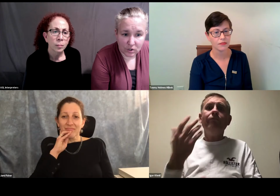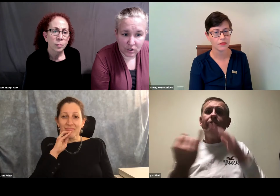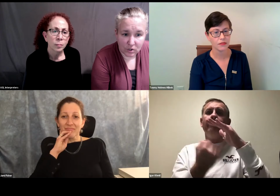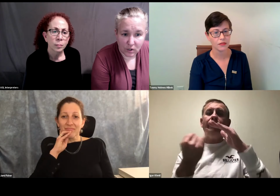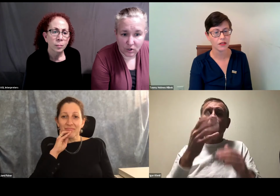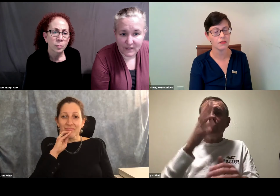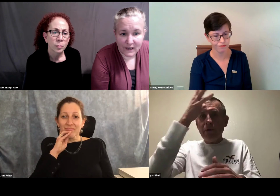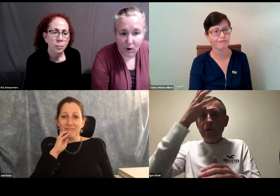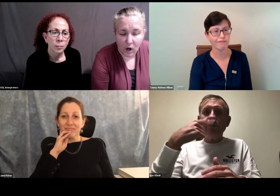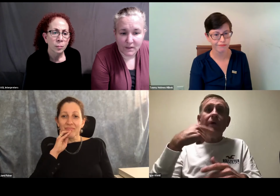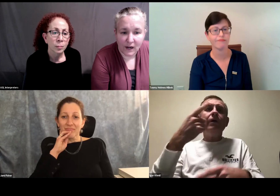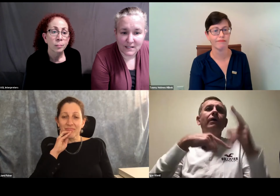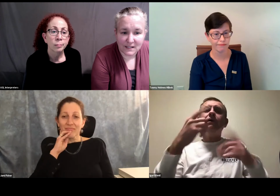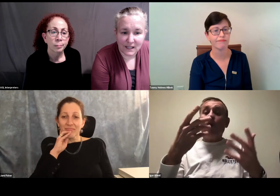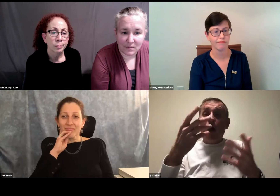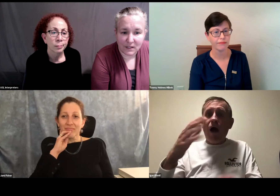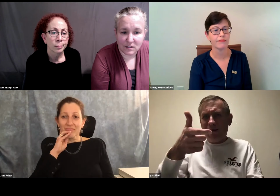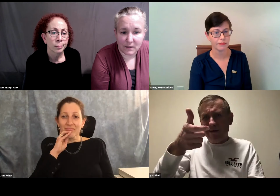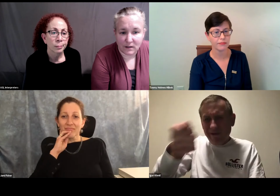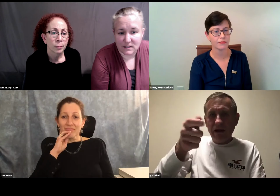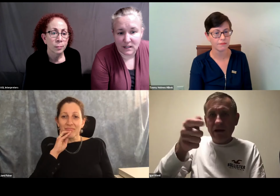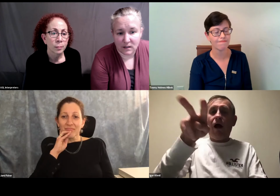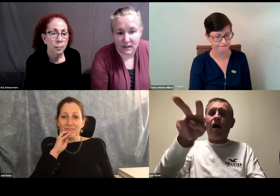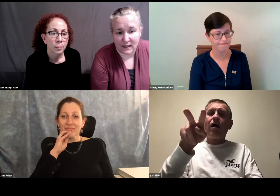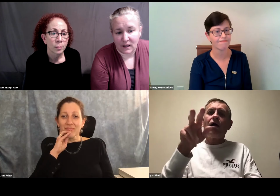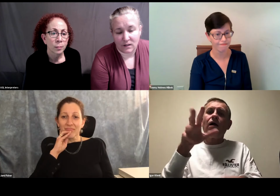who are learning they go home and they're isolated because their parents here they.